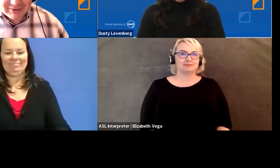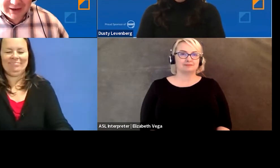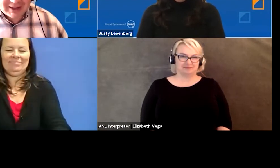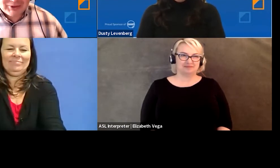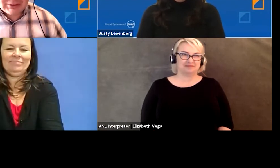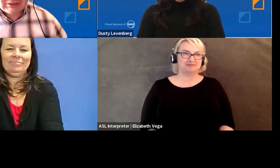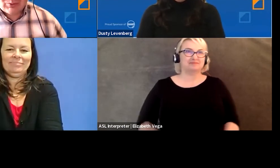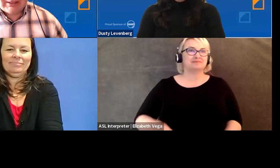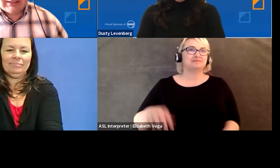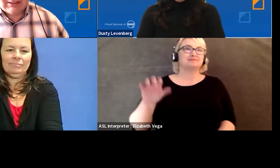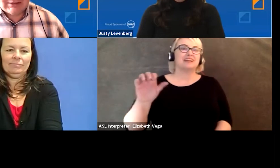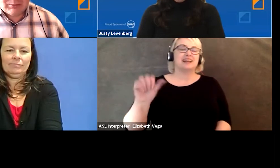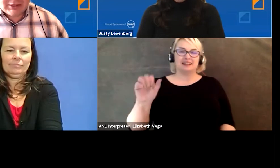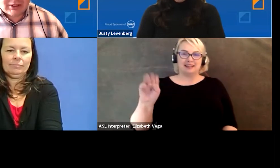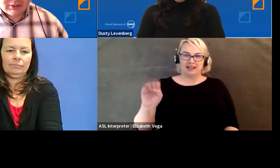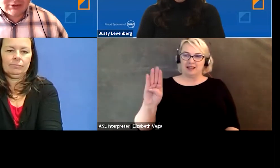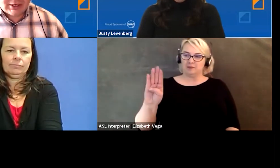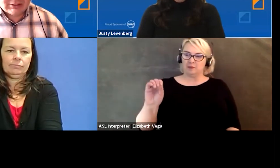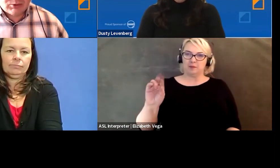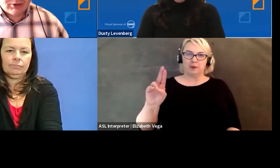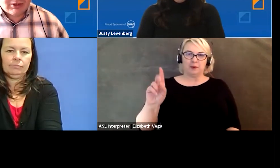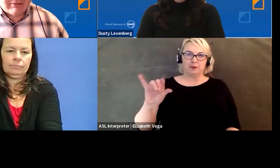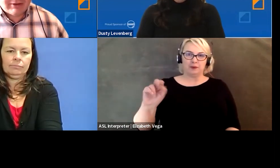Camo owe I'm curious as to why testing is still being done with Internet Explorer 11.